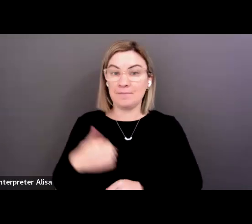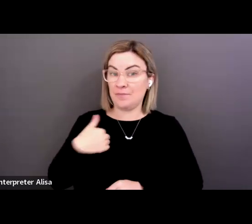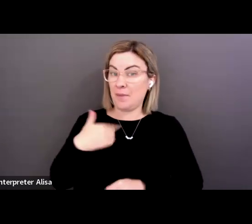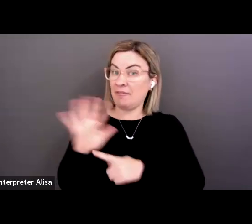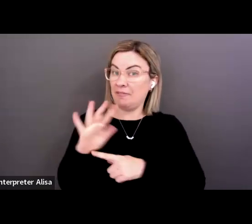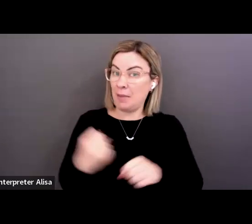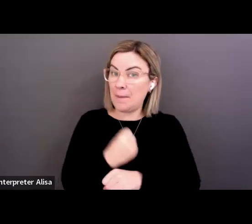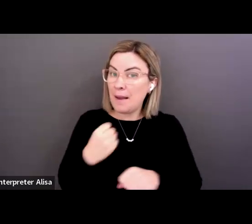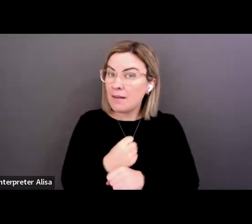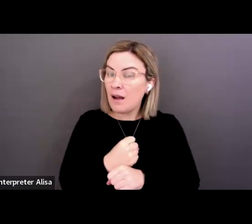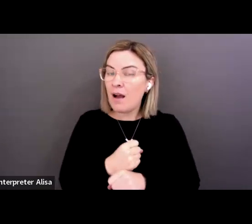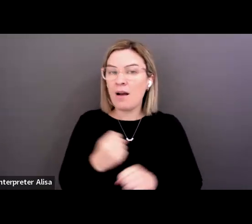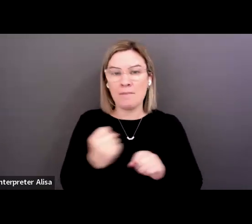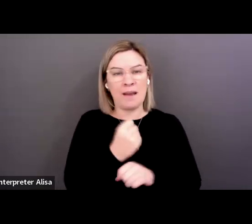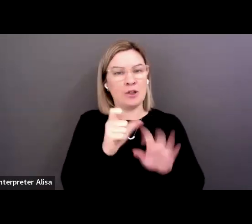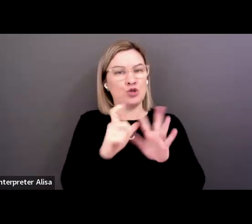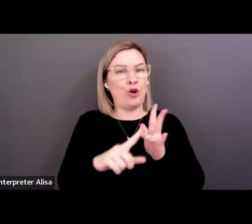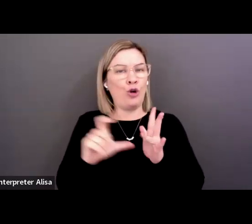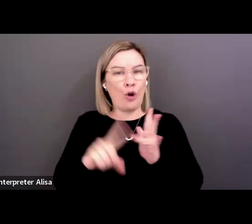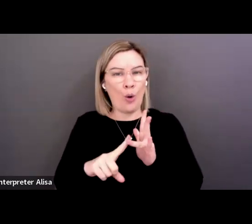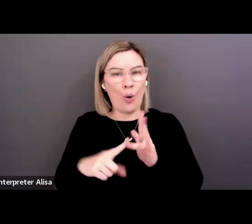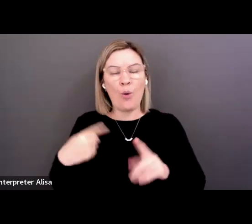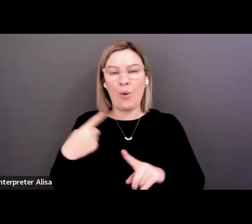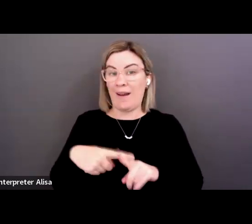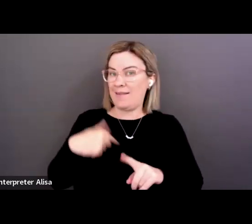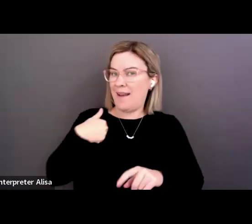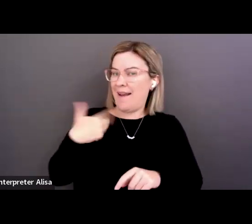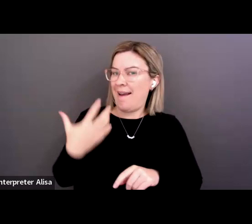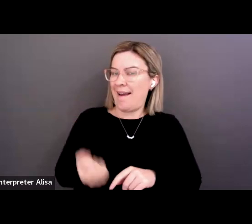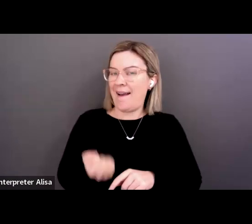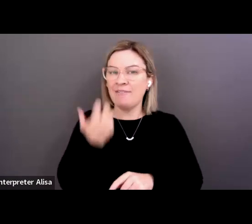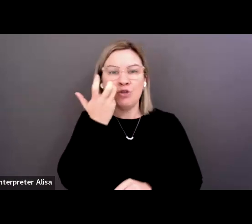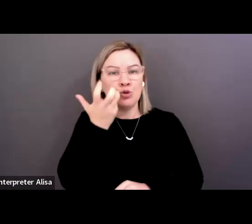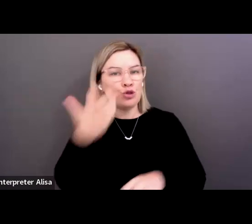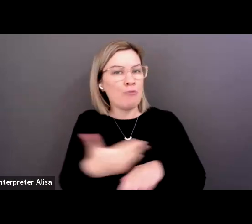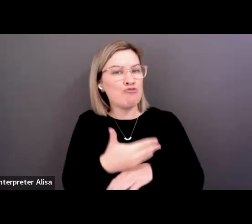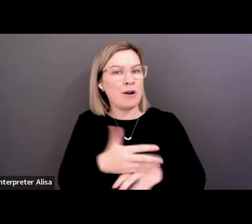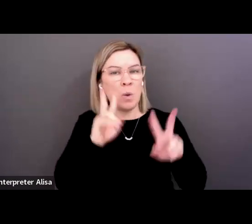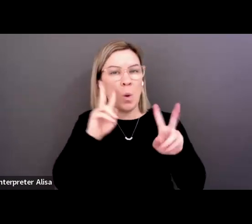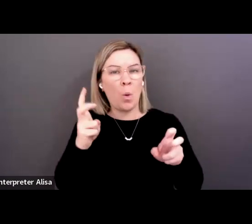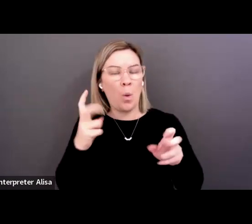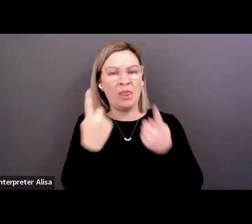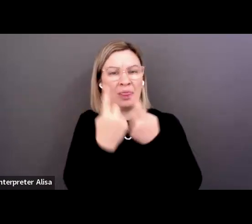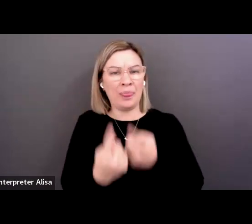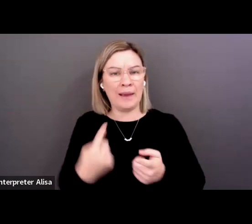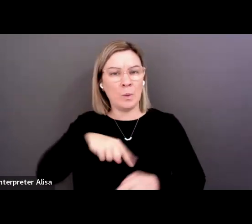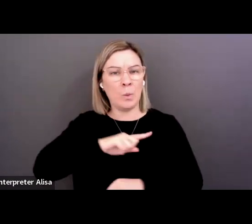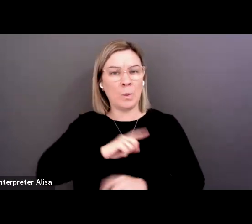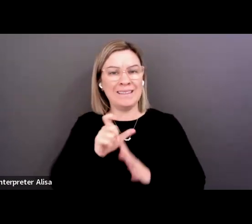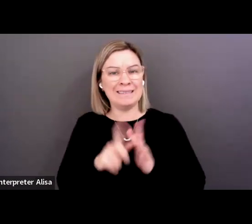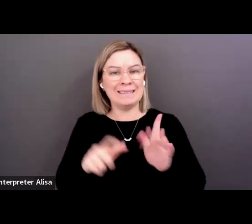impacts of regeneration and cultural resistance at the same time. I'm a film maker, I work in documentary, I also worked a lot in theatre and I